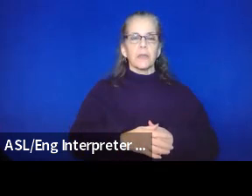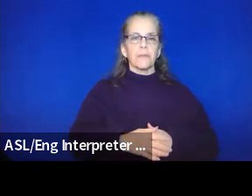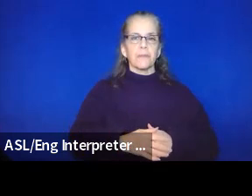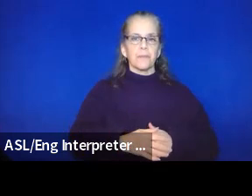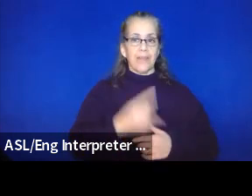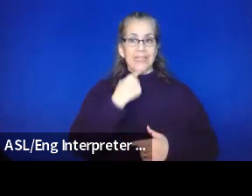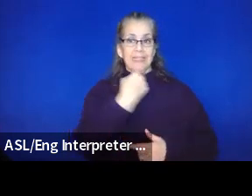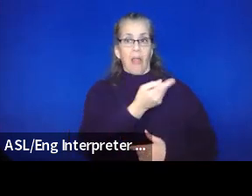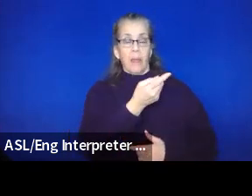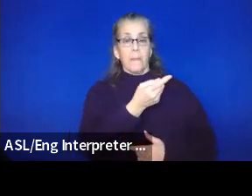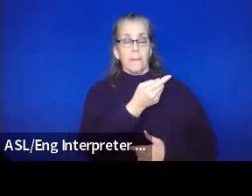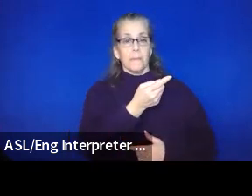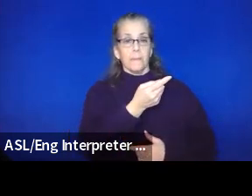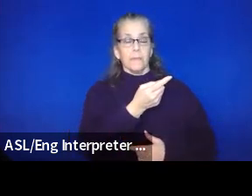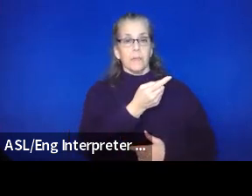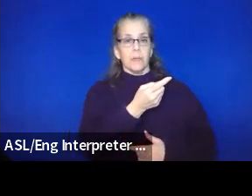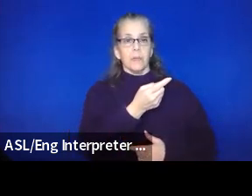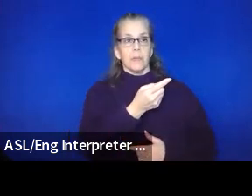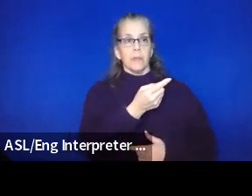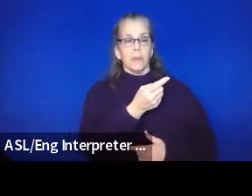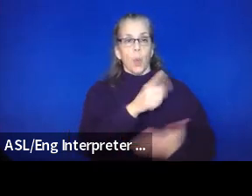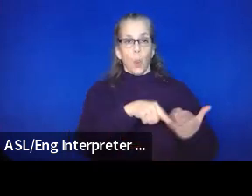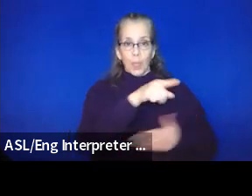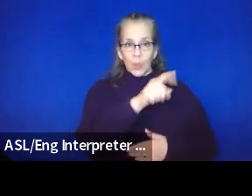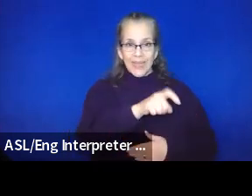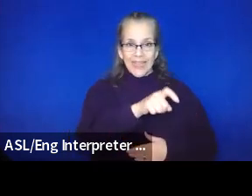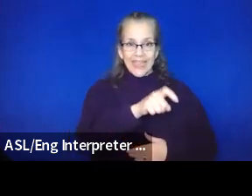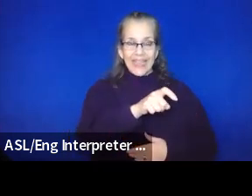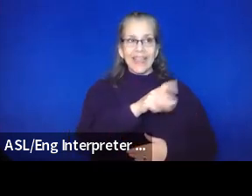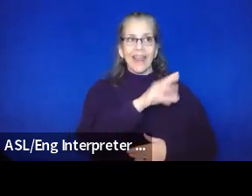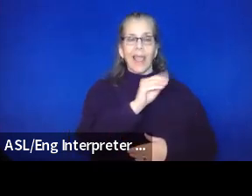You can get a tell them of your needs and that they're not being met. You can also get